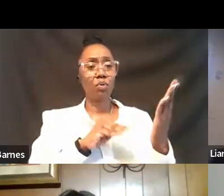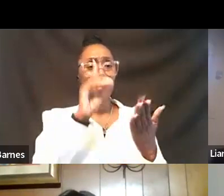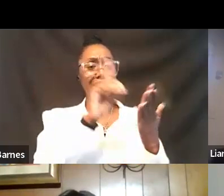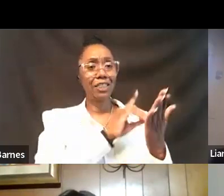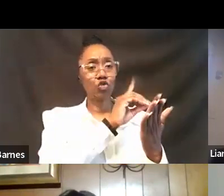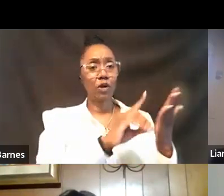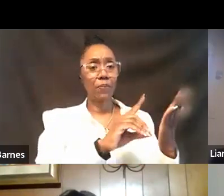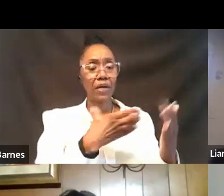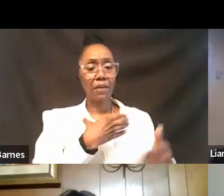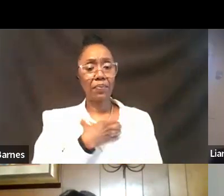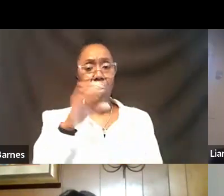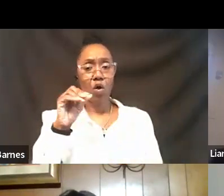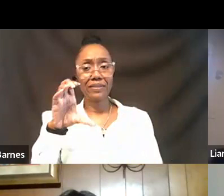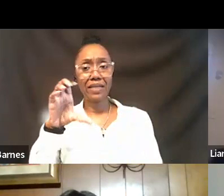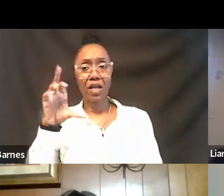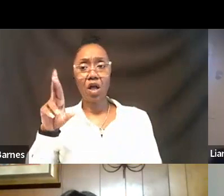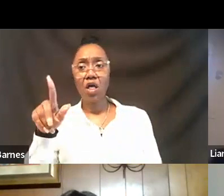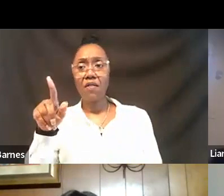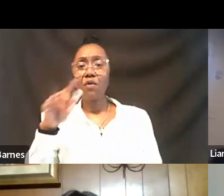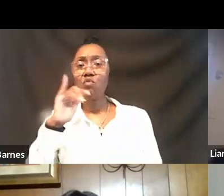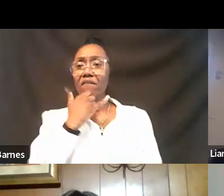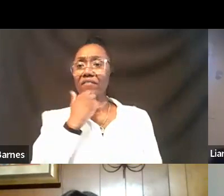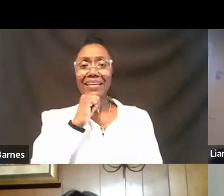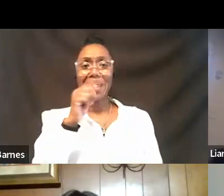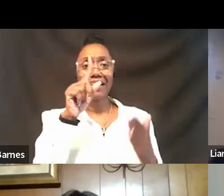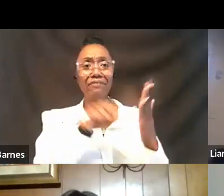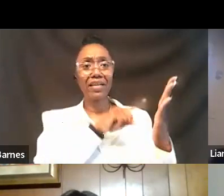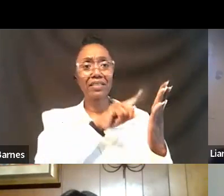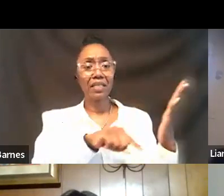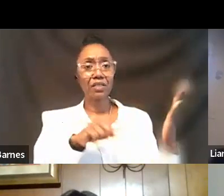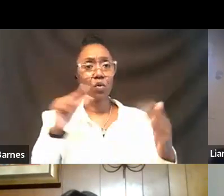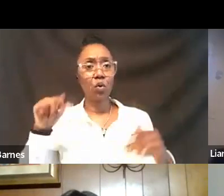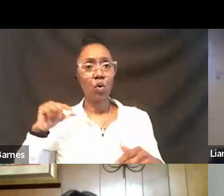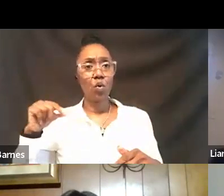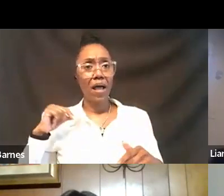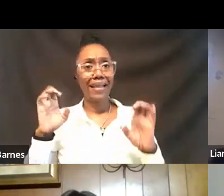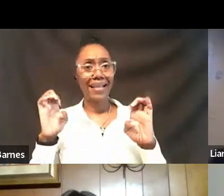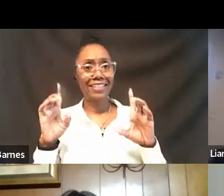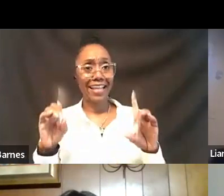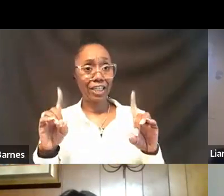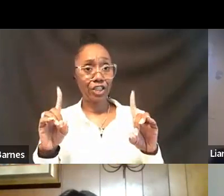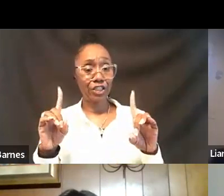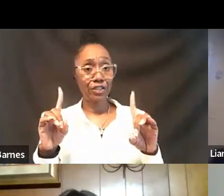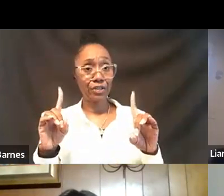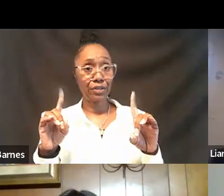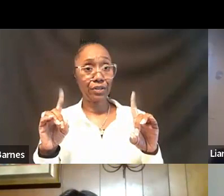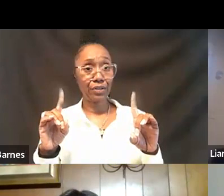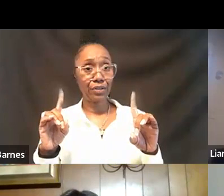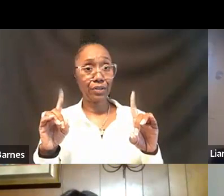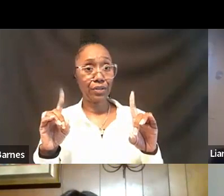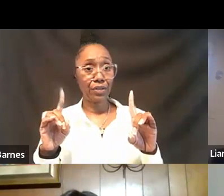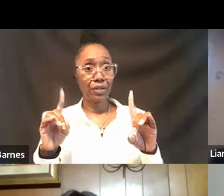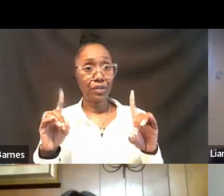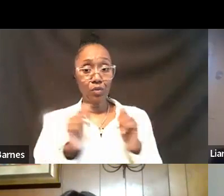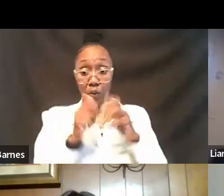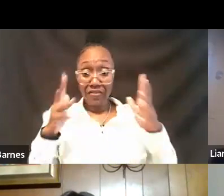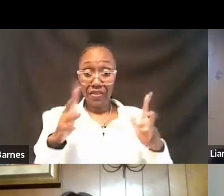It was wrongfully not investigated. With the quality. Education. Without a quality education, we have.